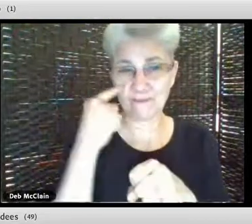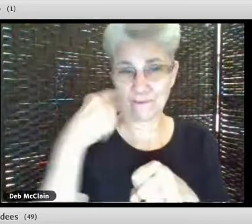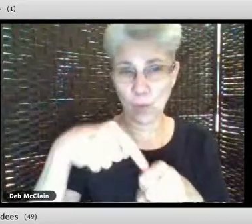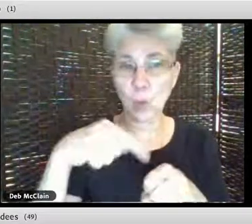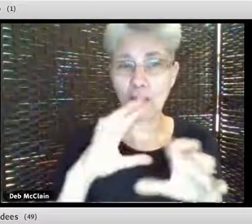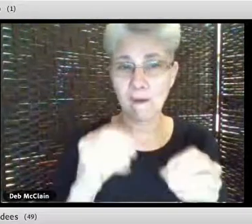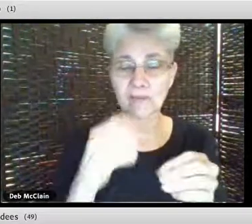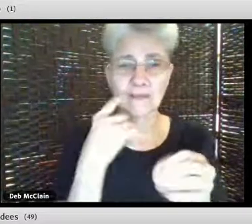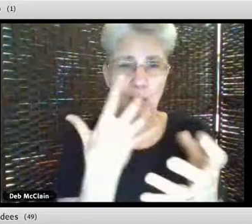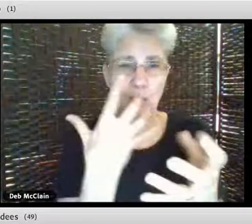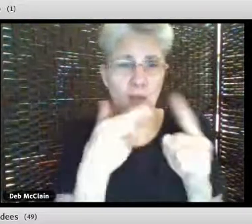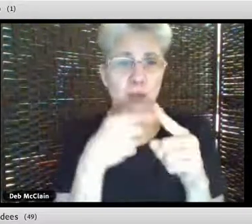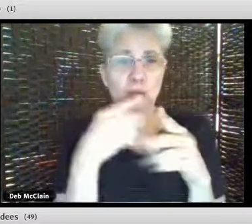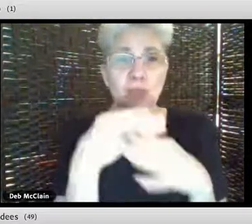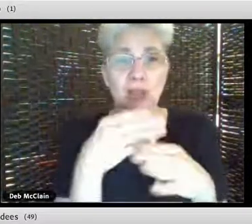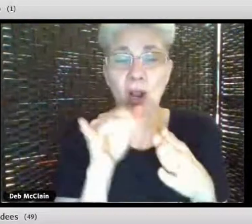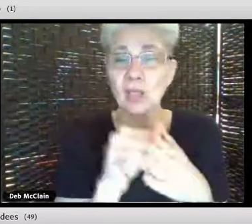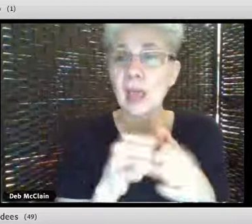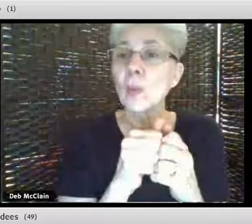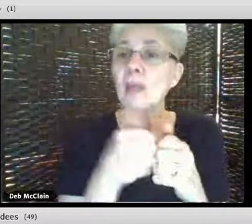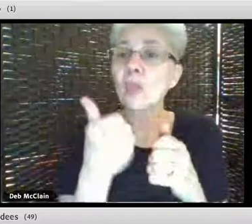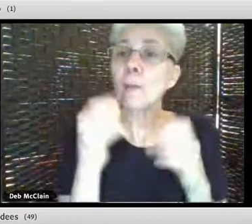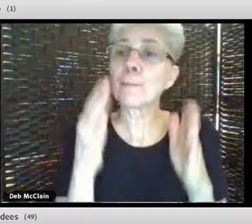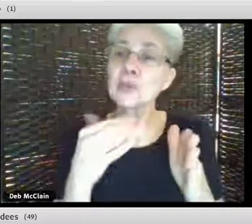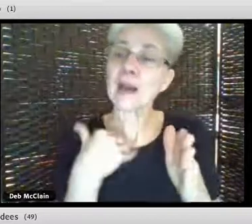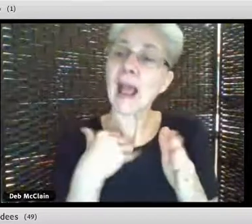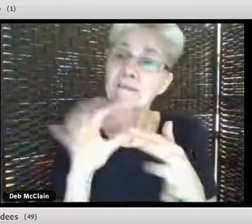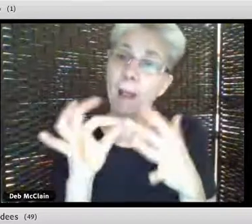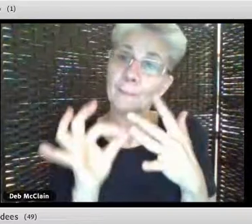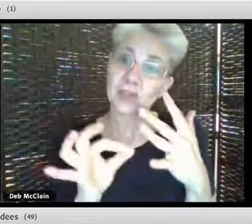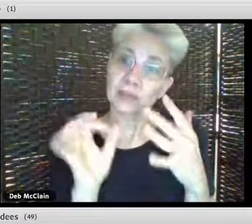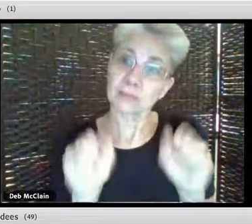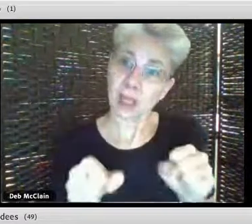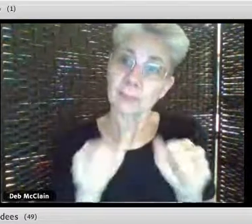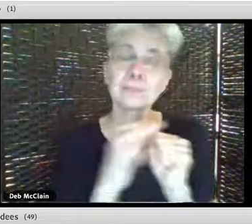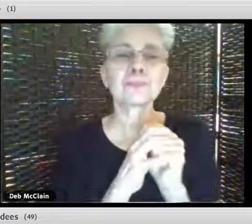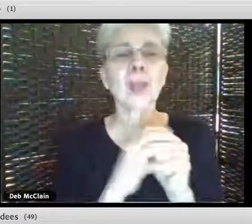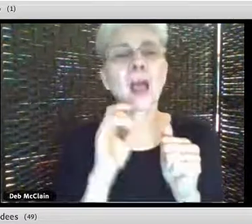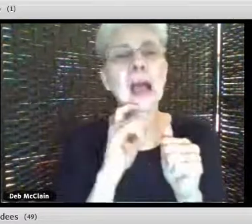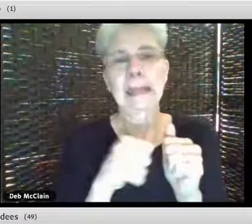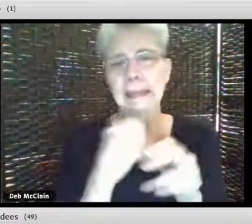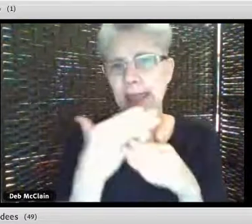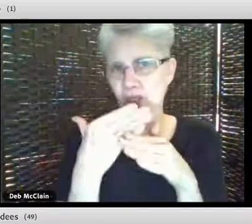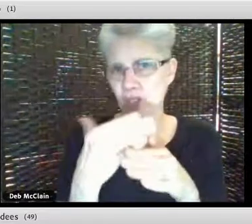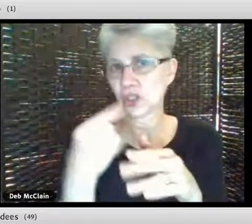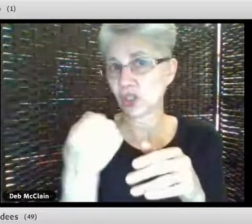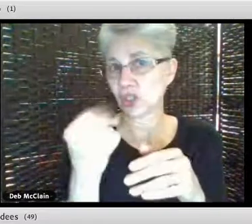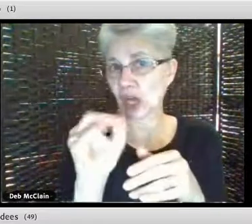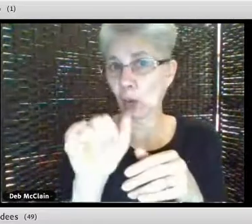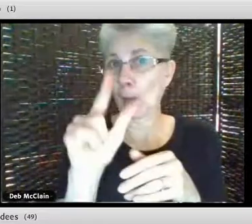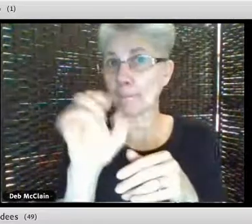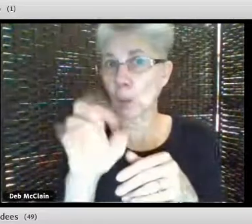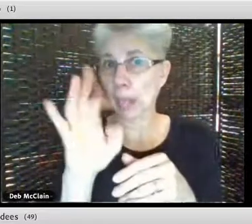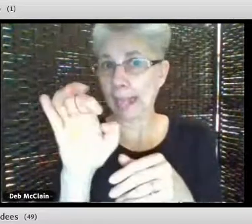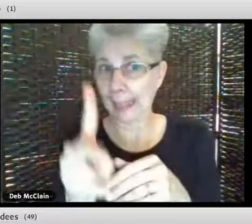If I wanted to share this with somebody, I have a couple of options. I can get a shareable link, and when I click on that --